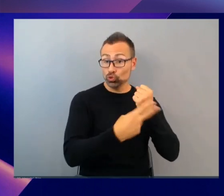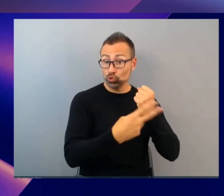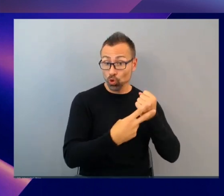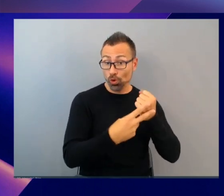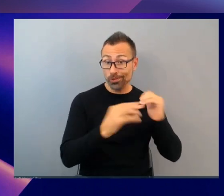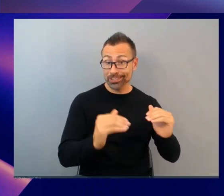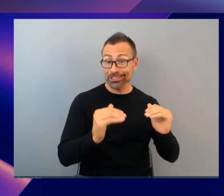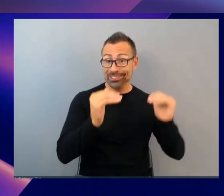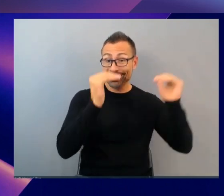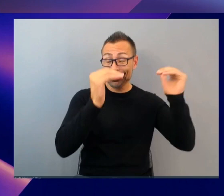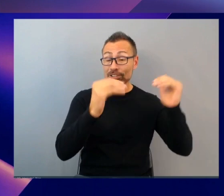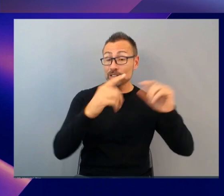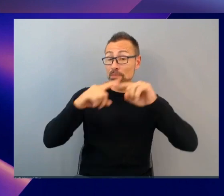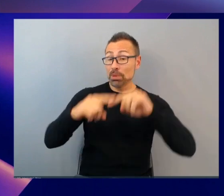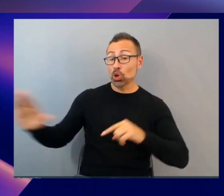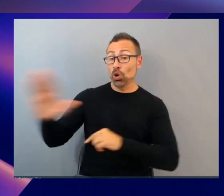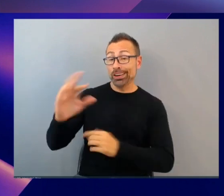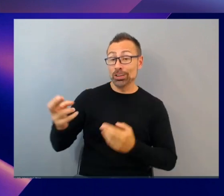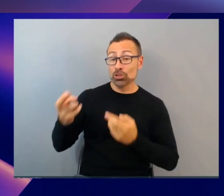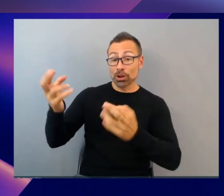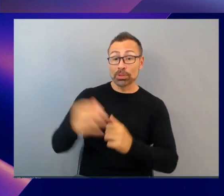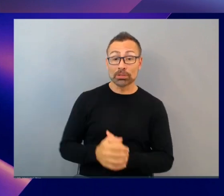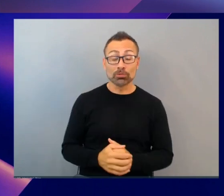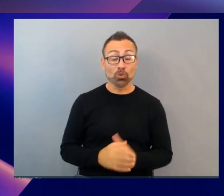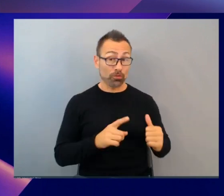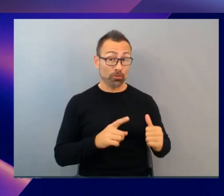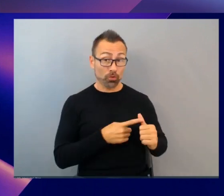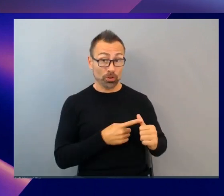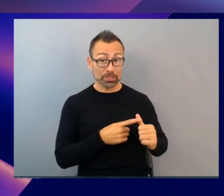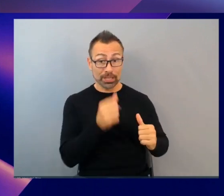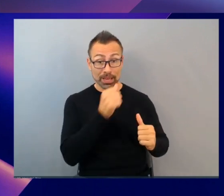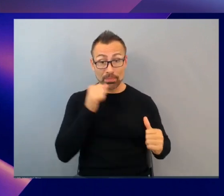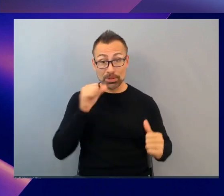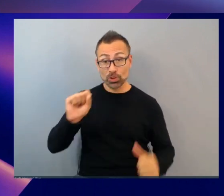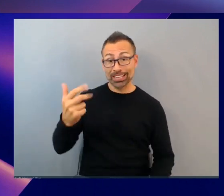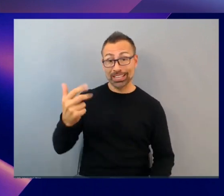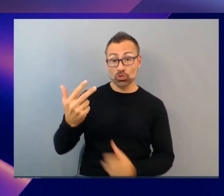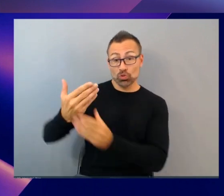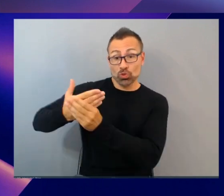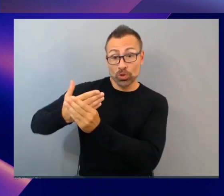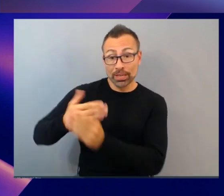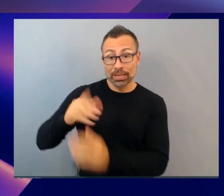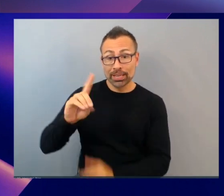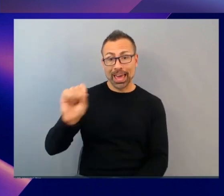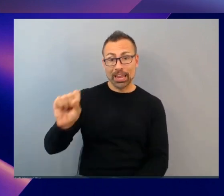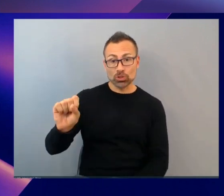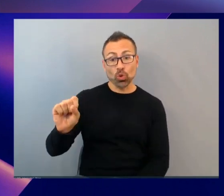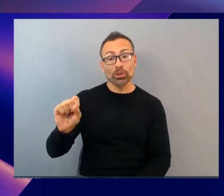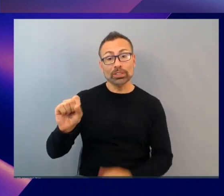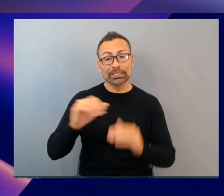Amazon S3 data storage tiers. Do you want me to answer? Yeah, let's explain. - Okay.